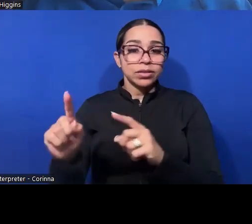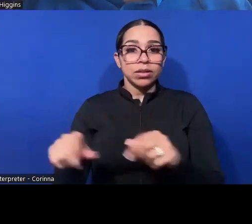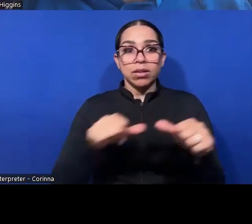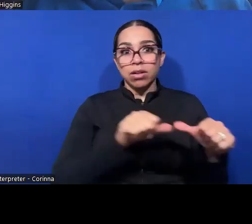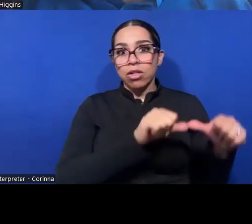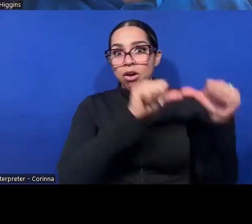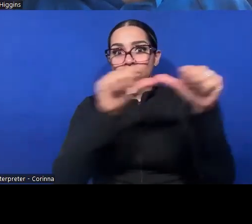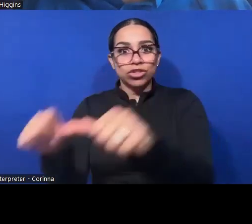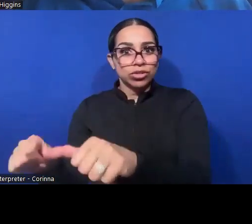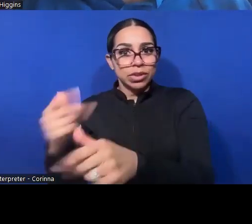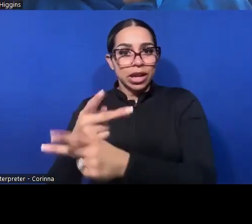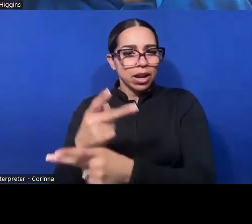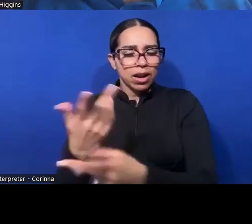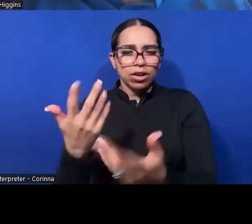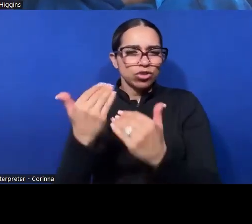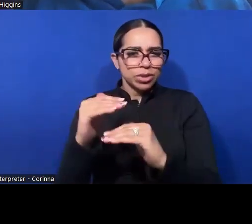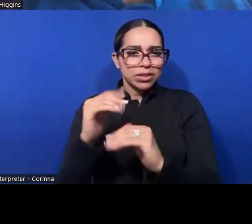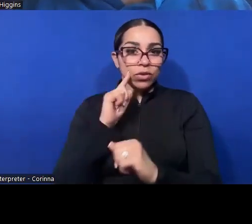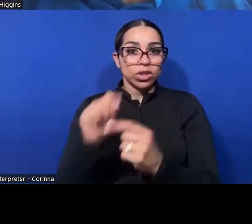So it's restricted to a specific service.